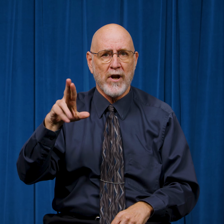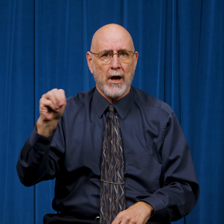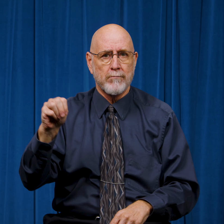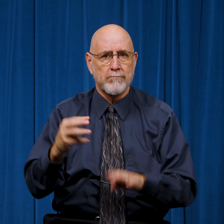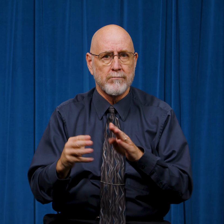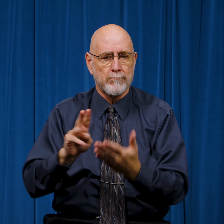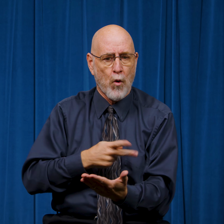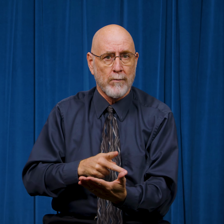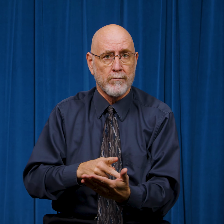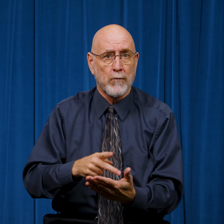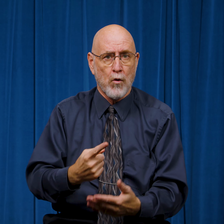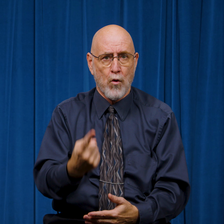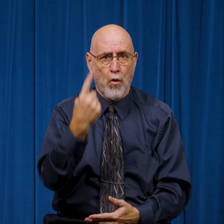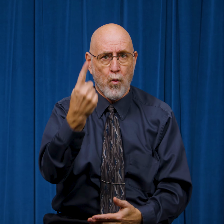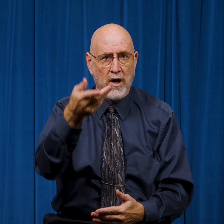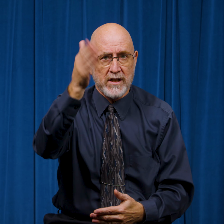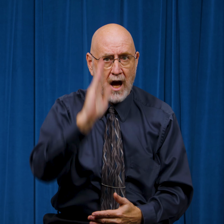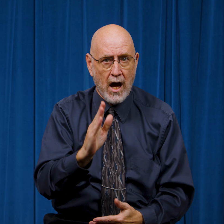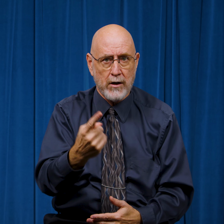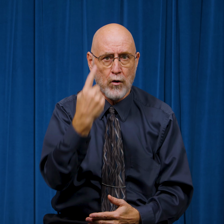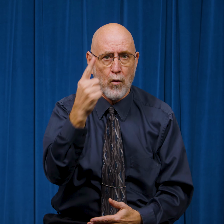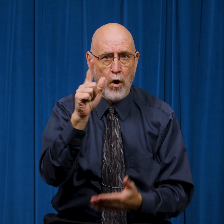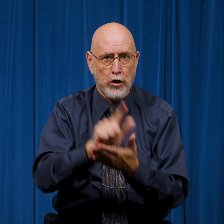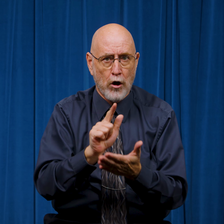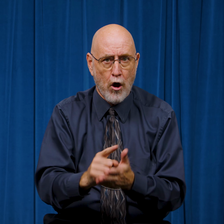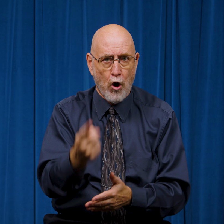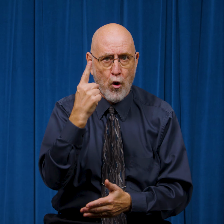"One God, One Law, One Element,